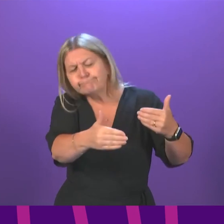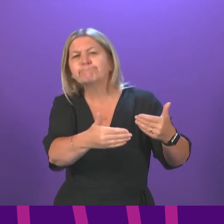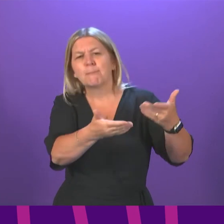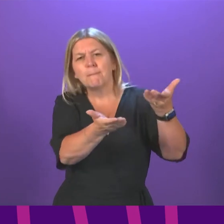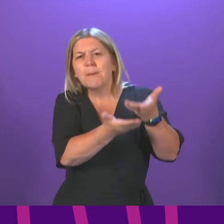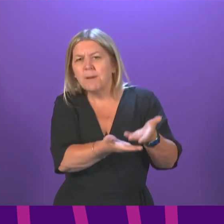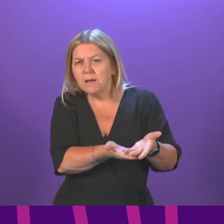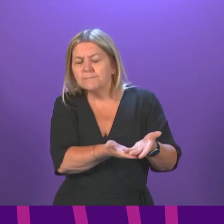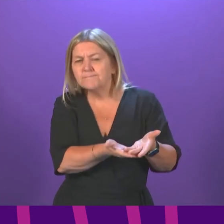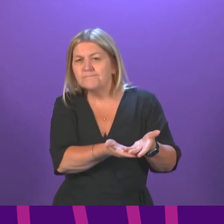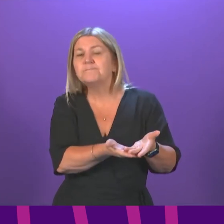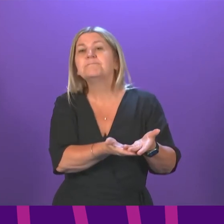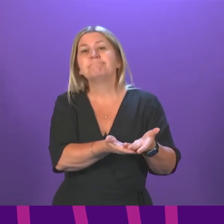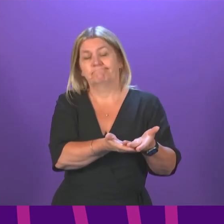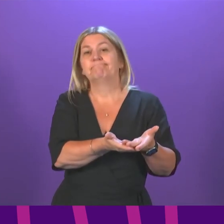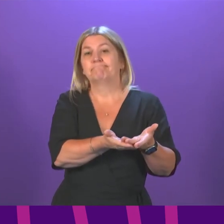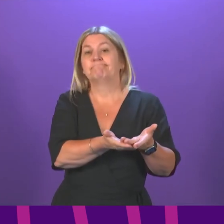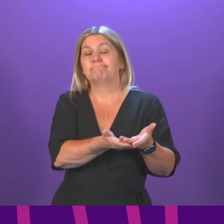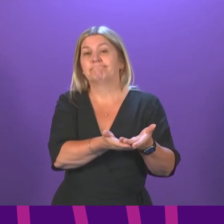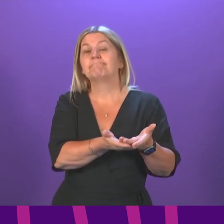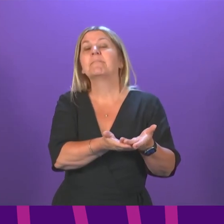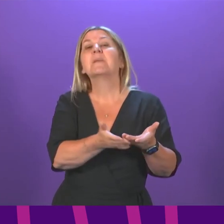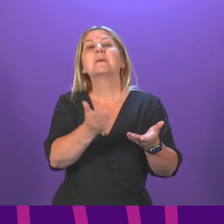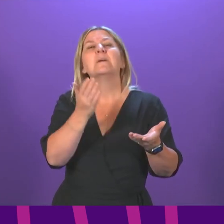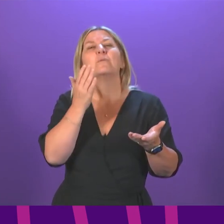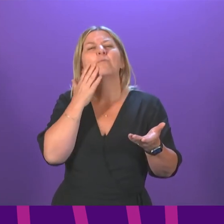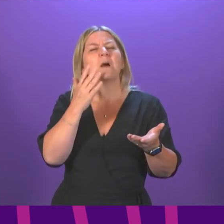The division bell will sound and proceedings will be suspended for five minutes for the